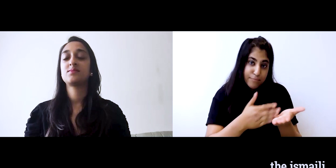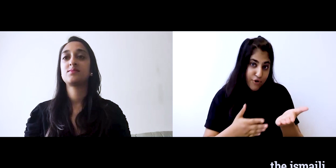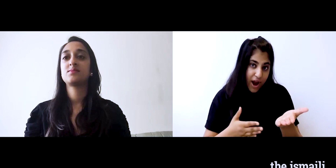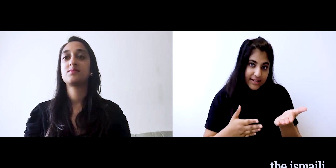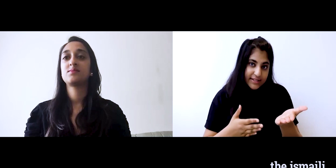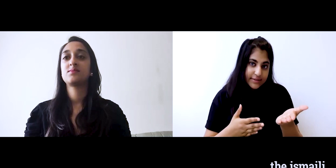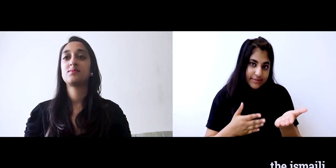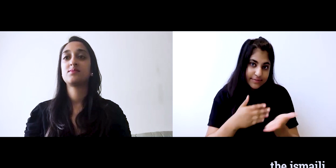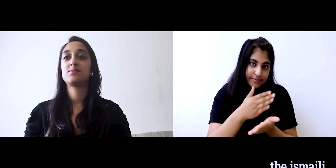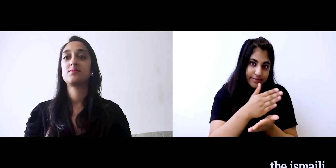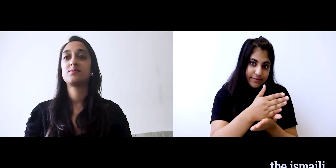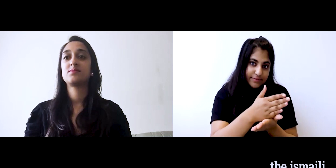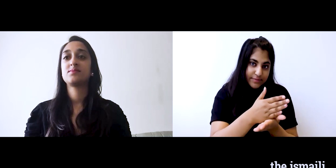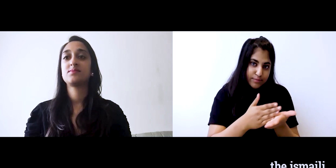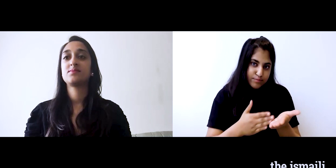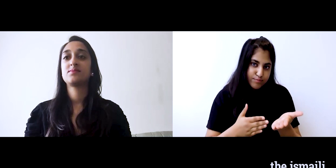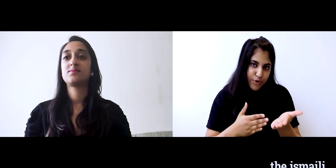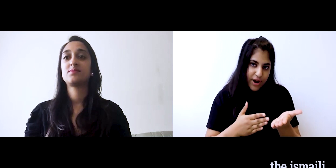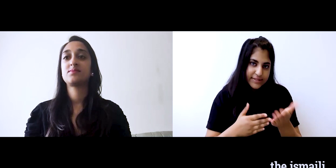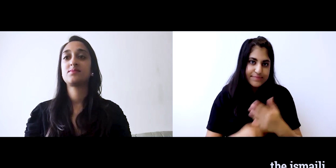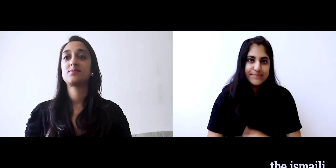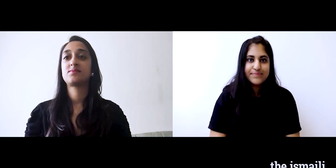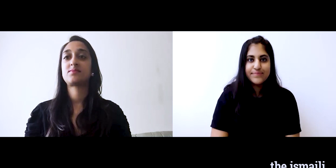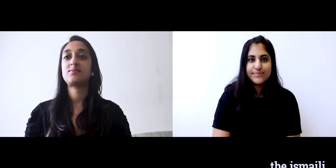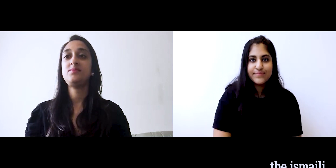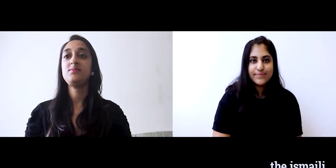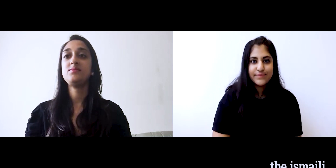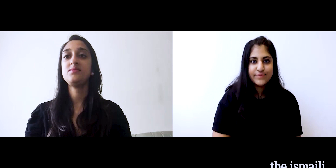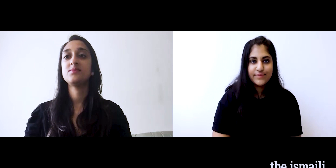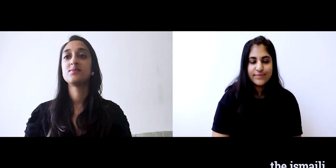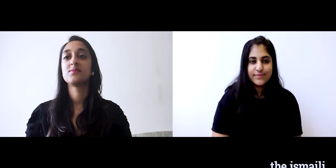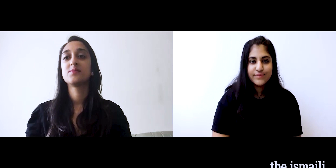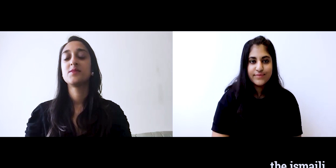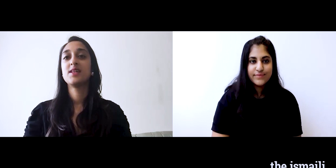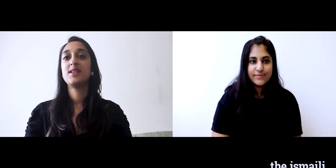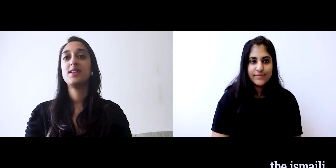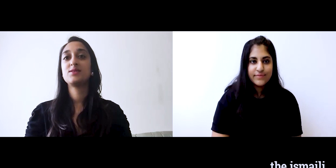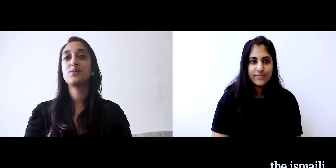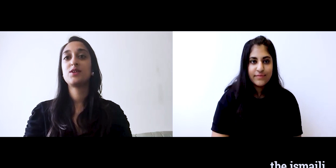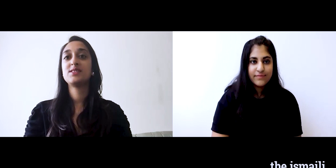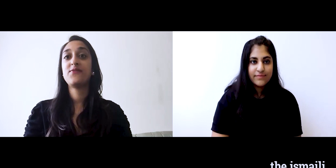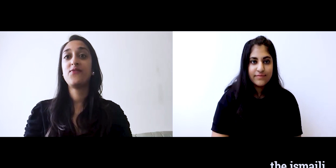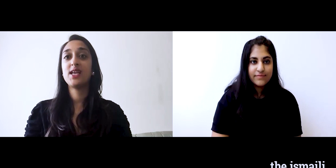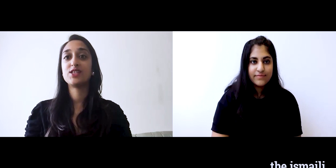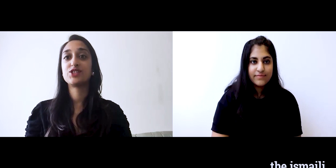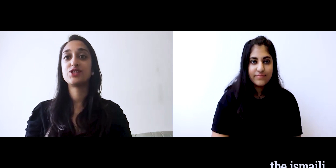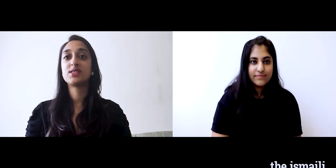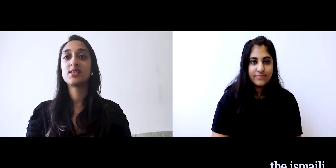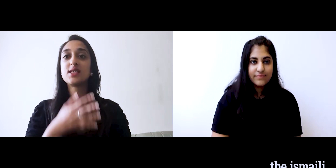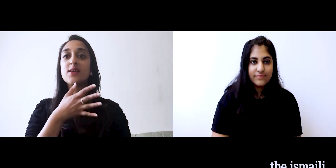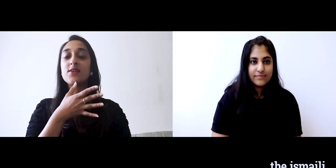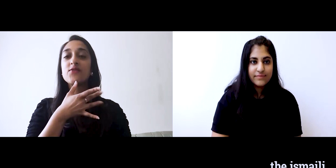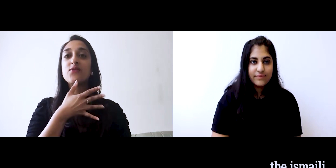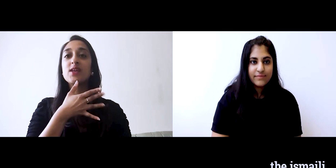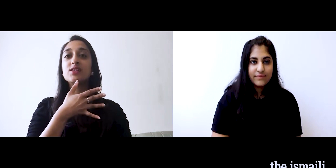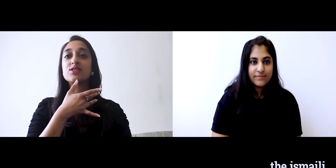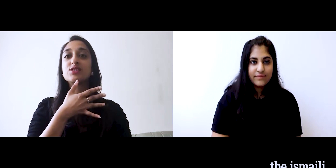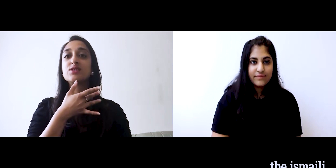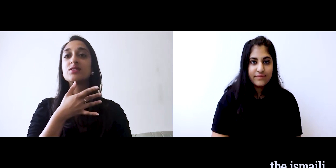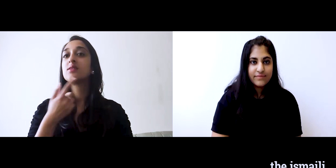Bread Next one is fish. Fish